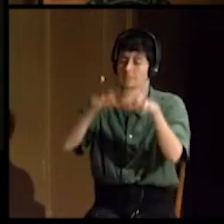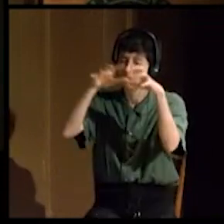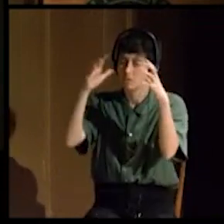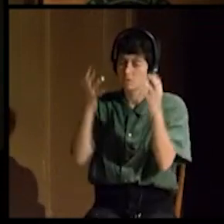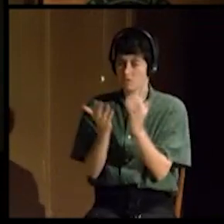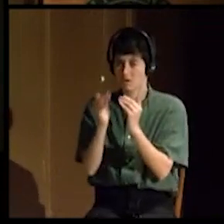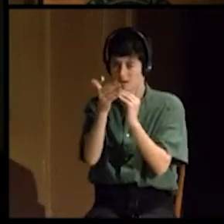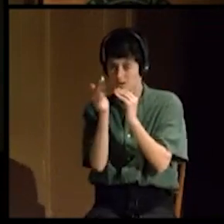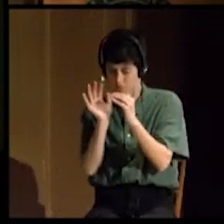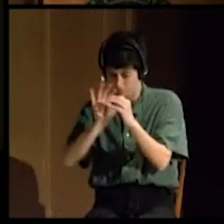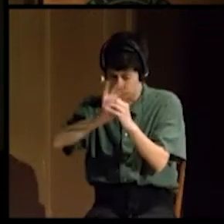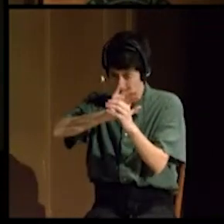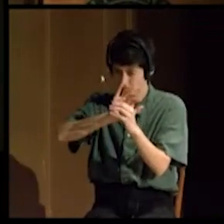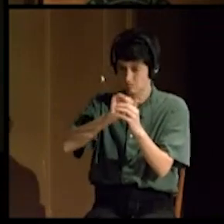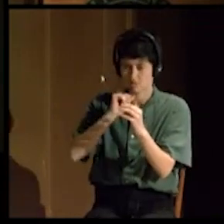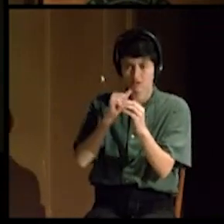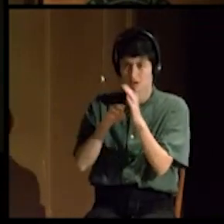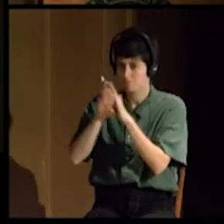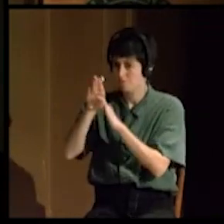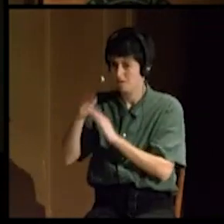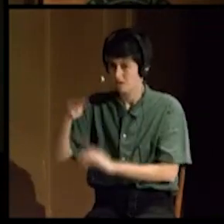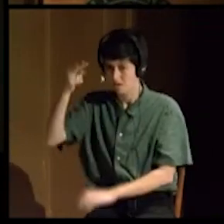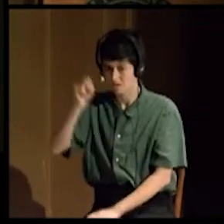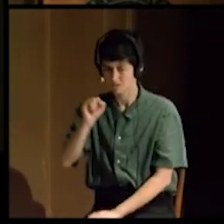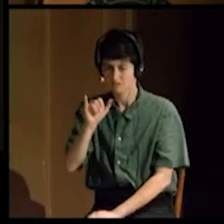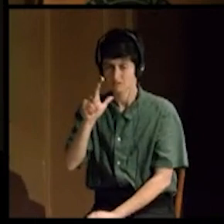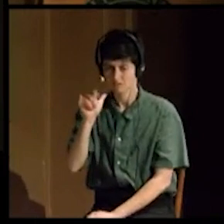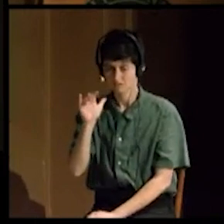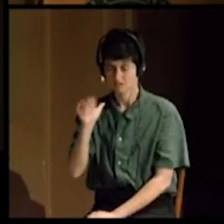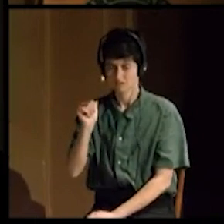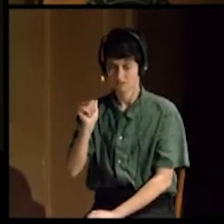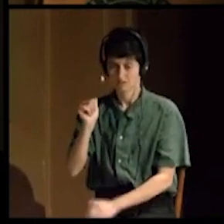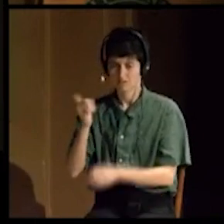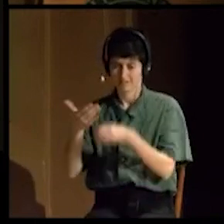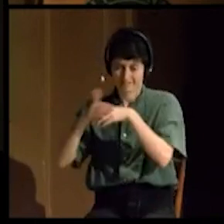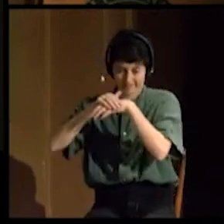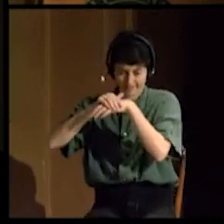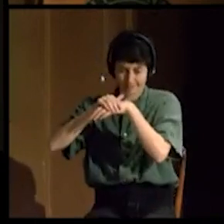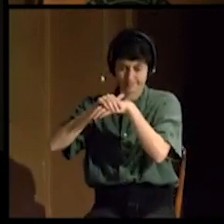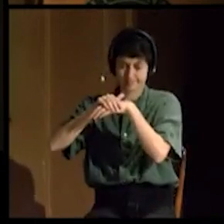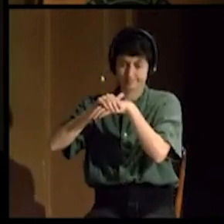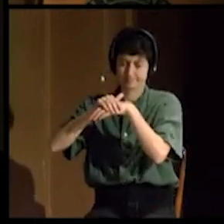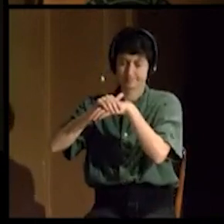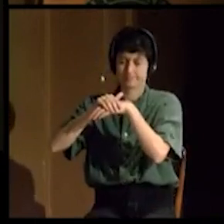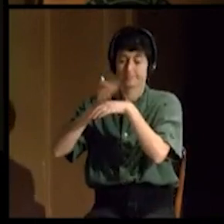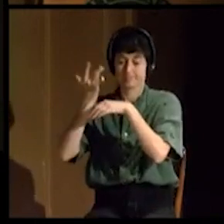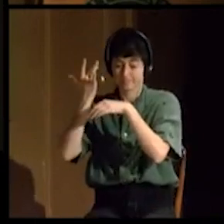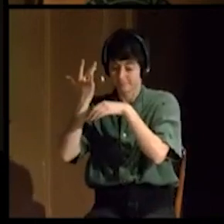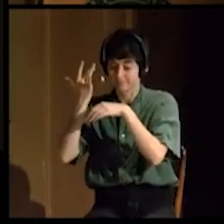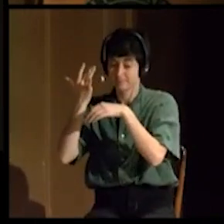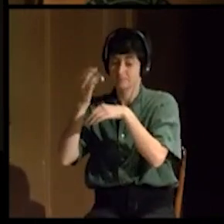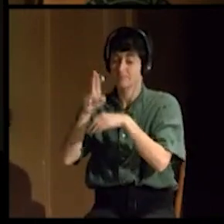because rhyolites at subduction zones form in the presence of a fluid phase, which stabilizes nucleation sites